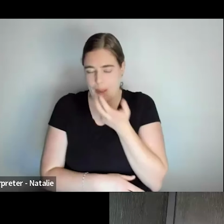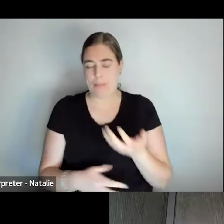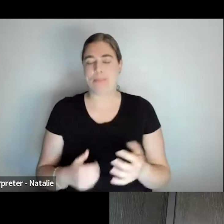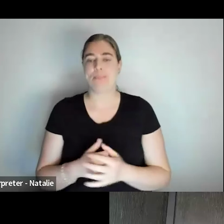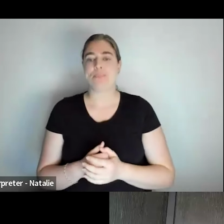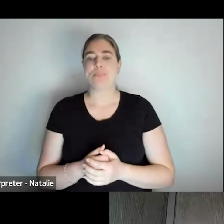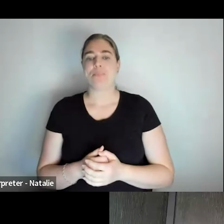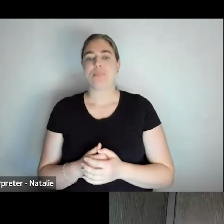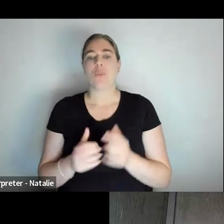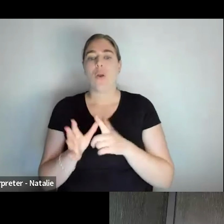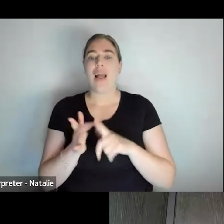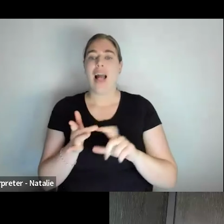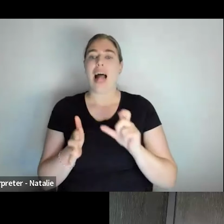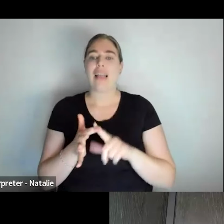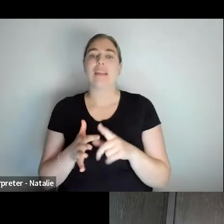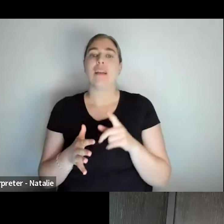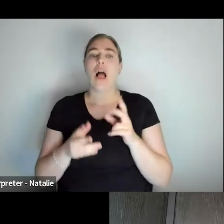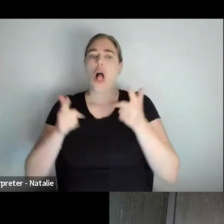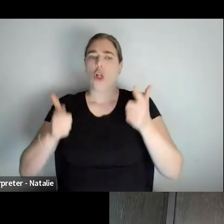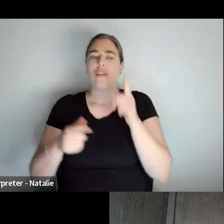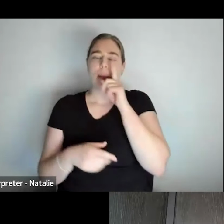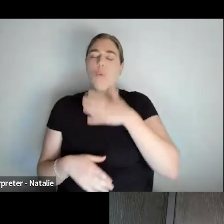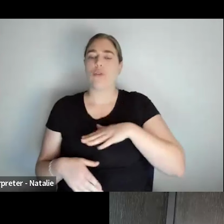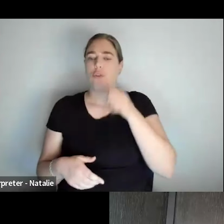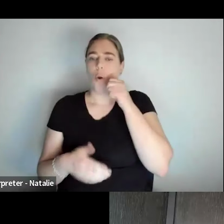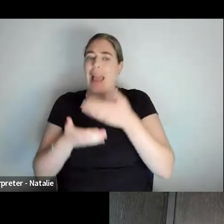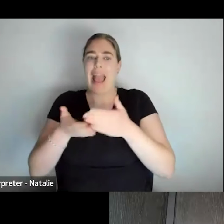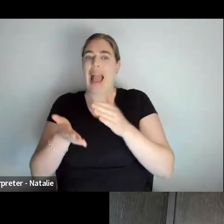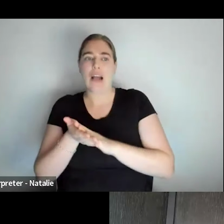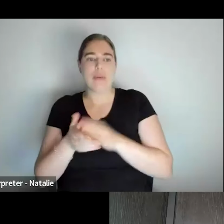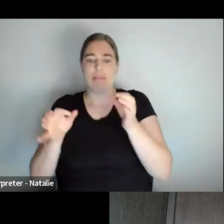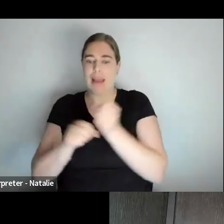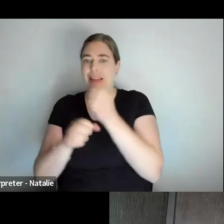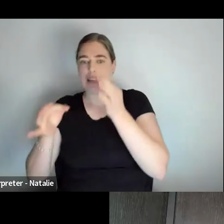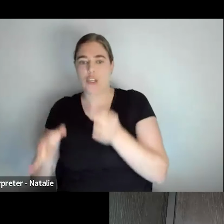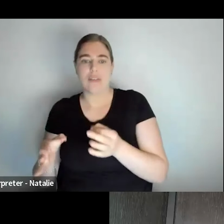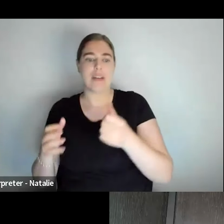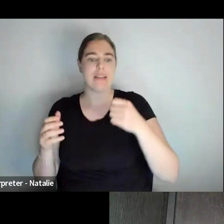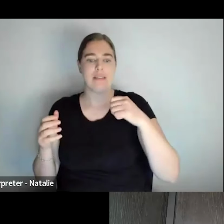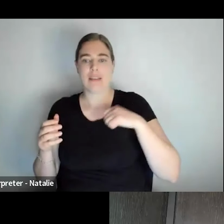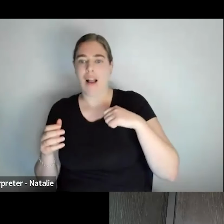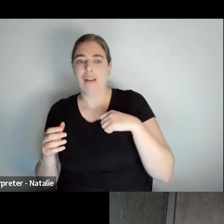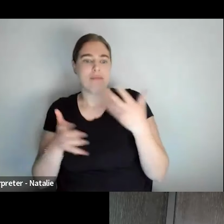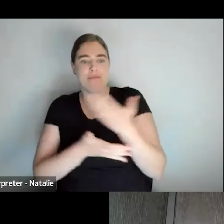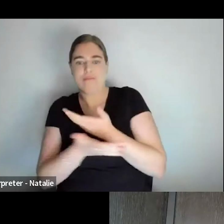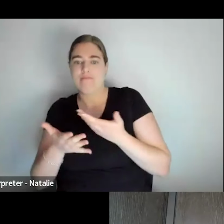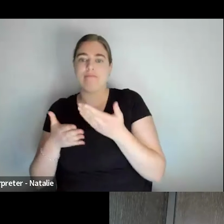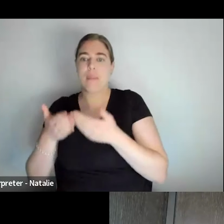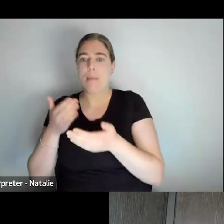to know how we make the decisions, of course. With industry advisors, staff members. In this case, we